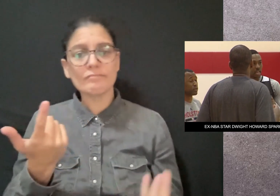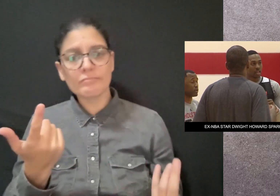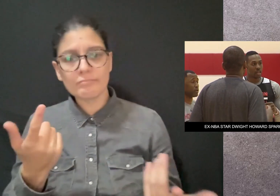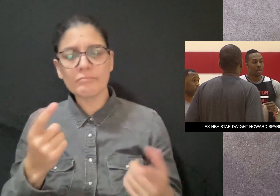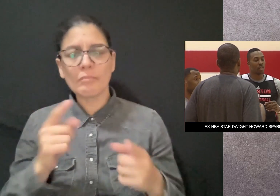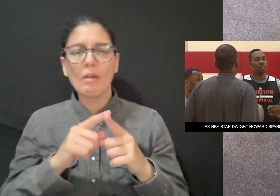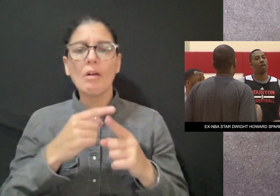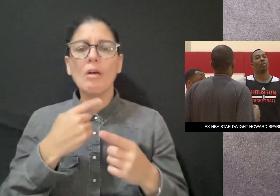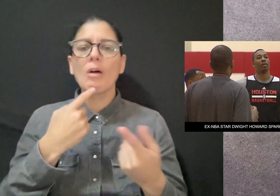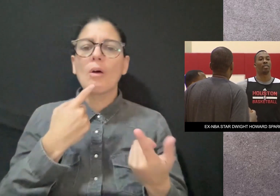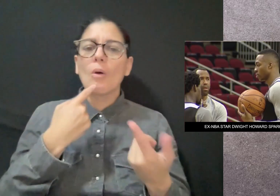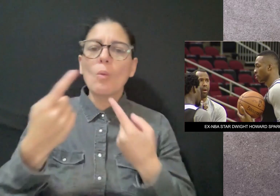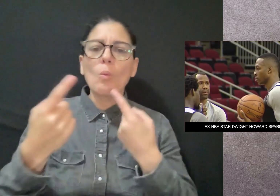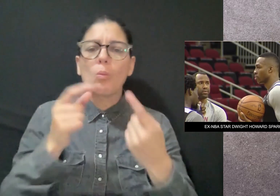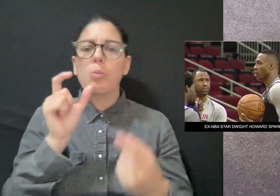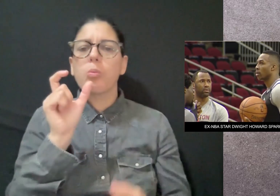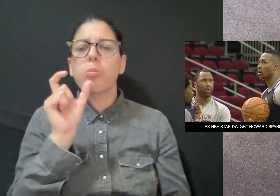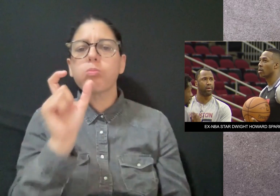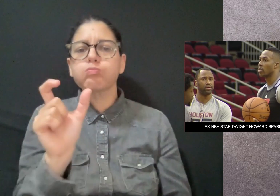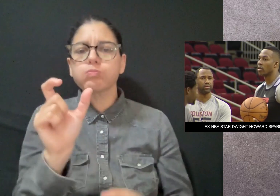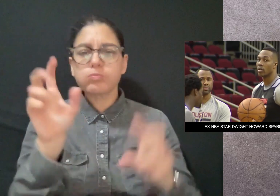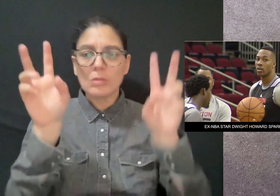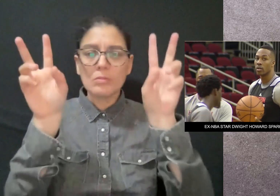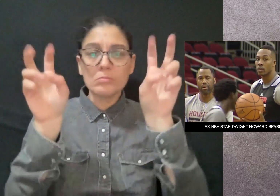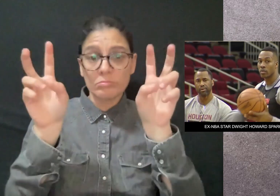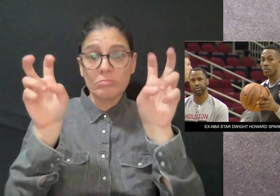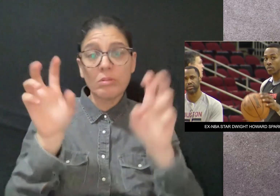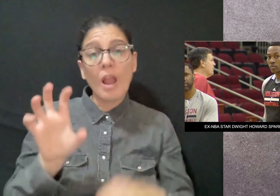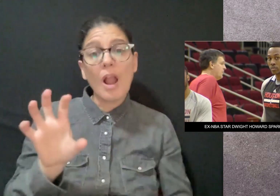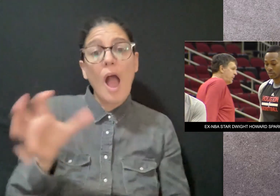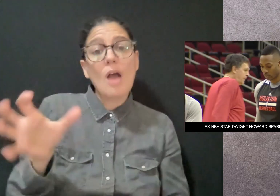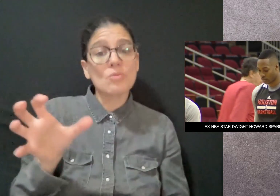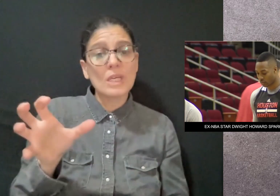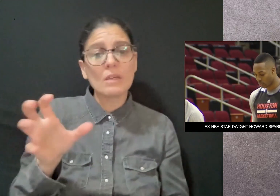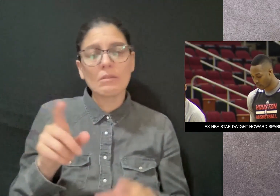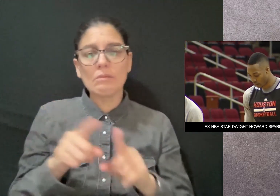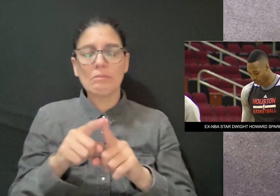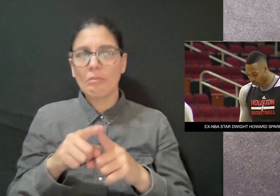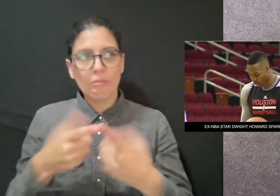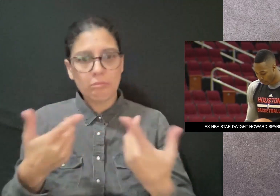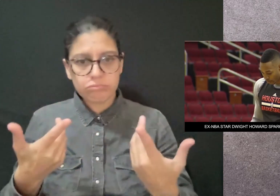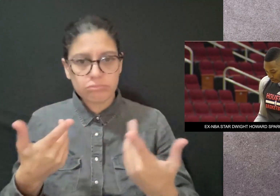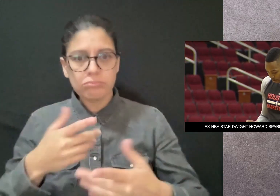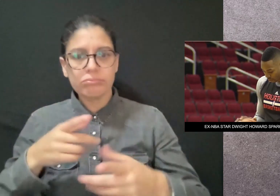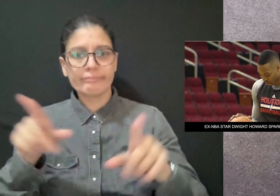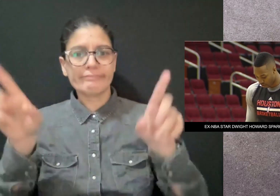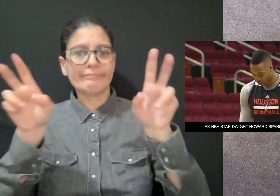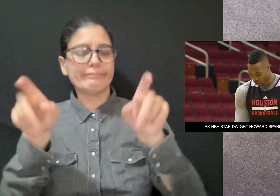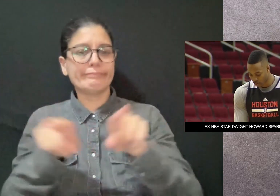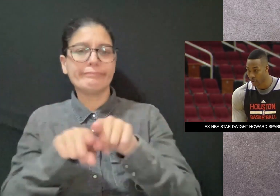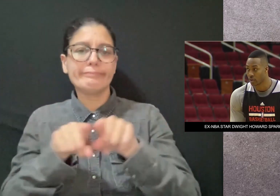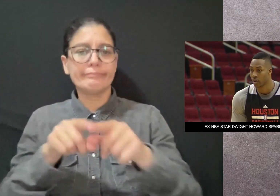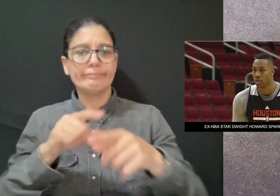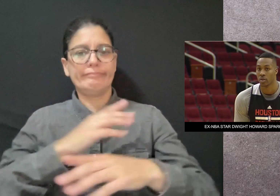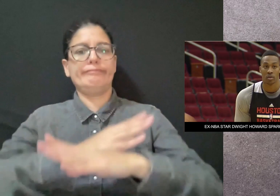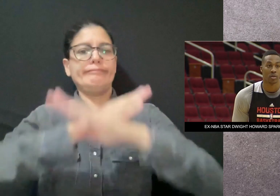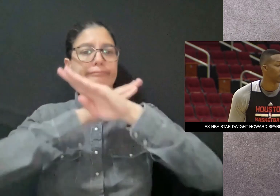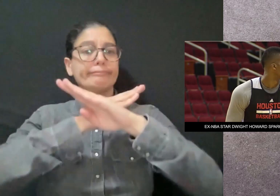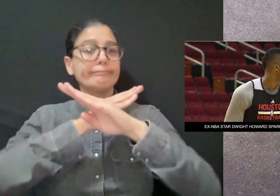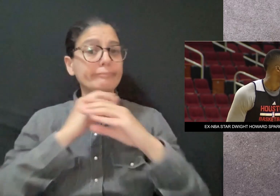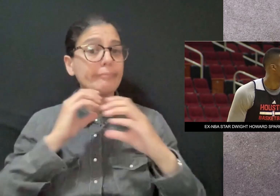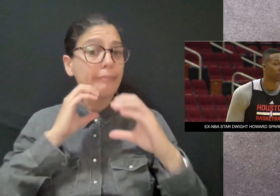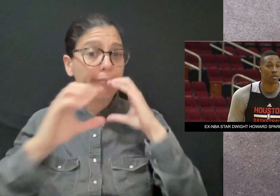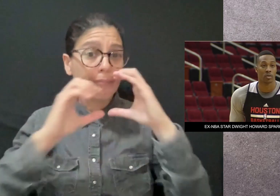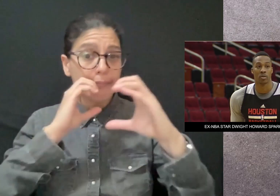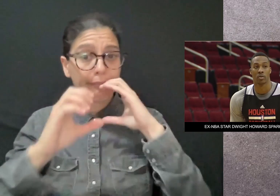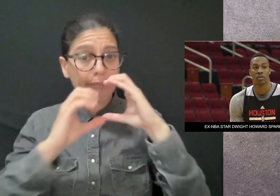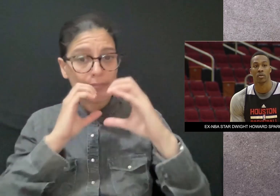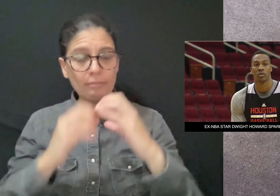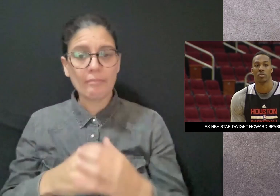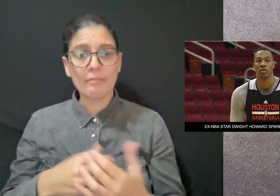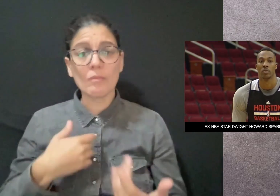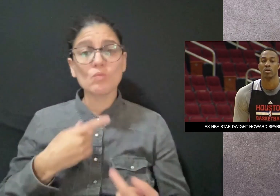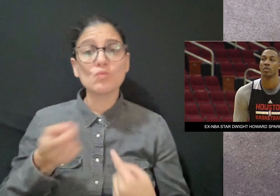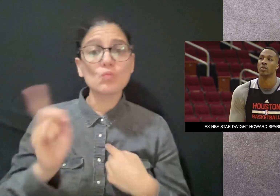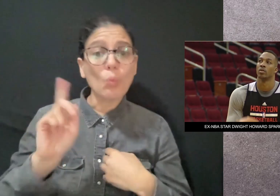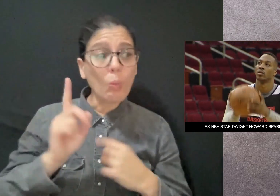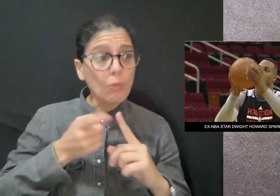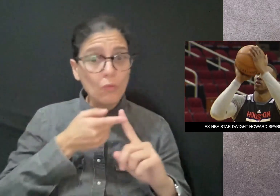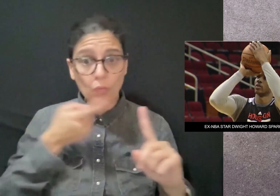Howard says his use of the word country was a communication barrier